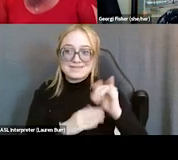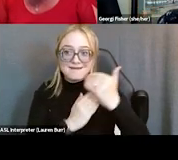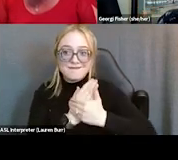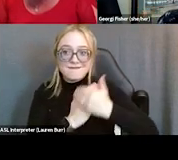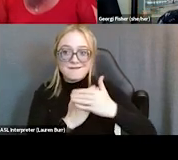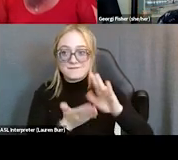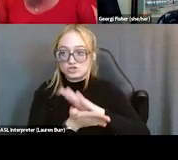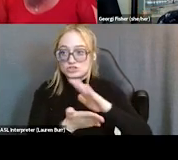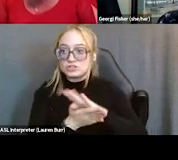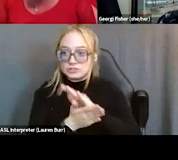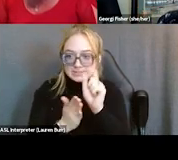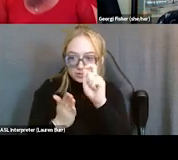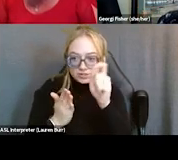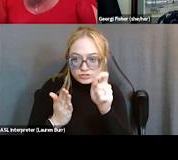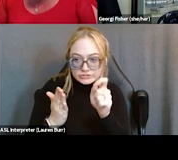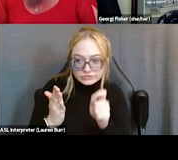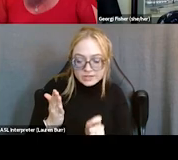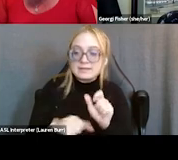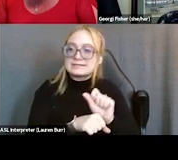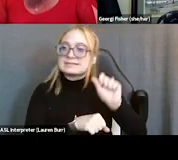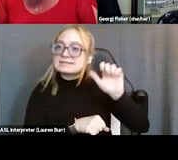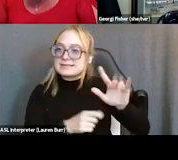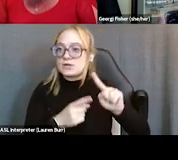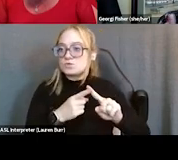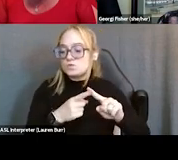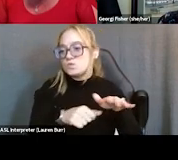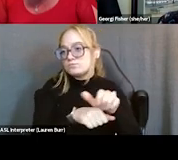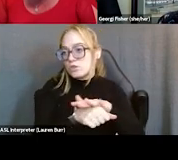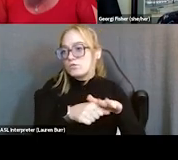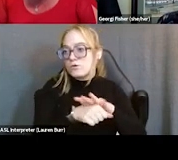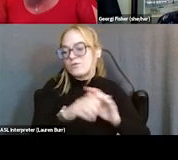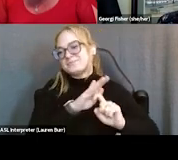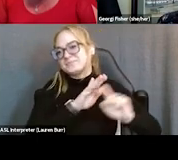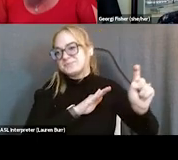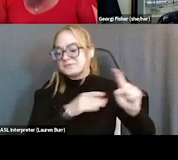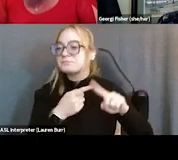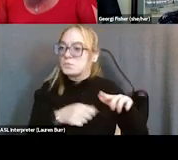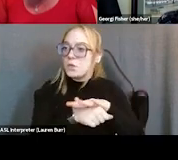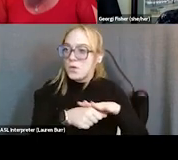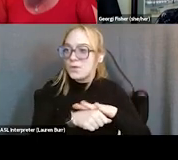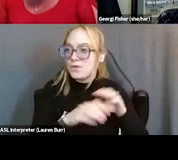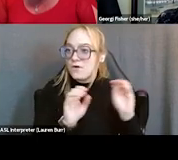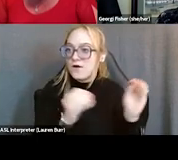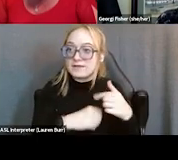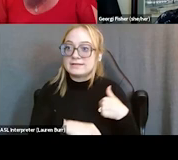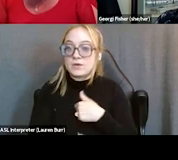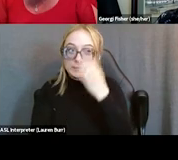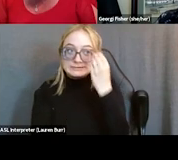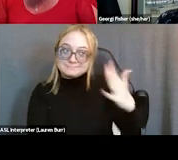it gets sent into the local office through to work track and then we give our liaison a heads up to let them know that's landed in work track